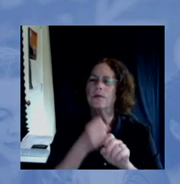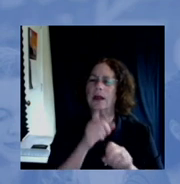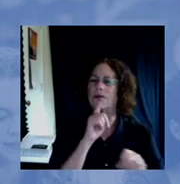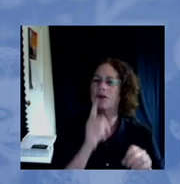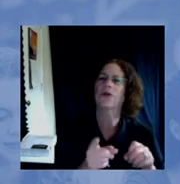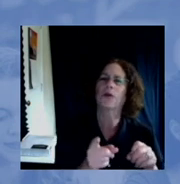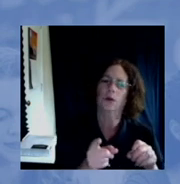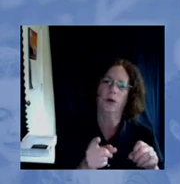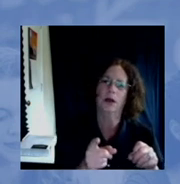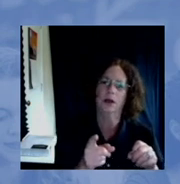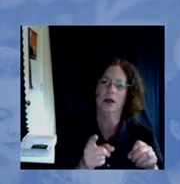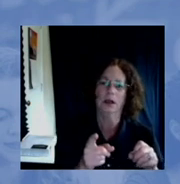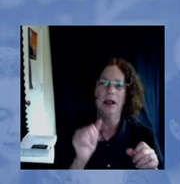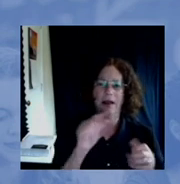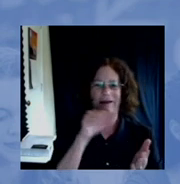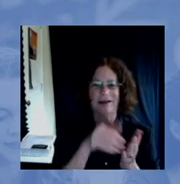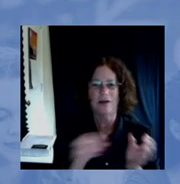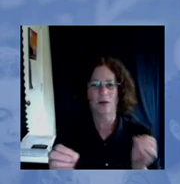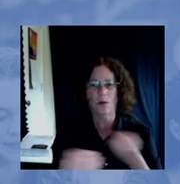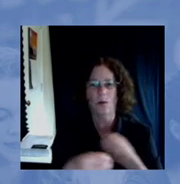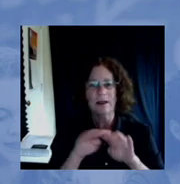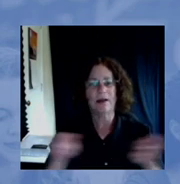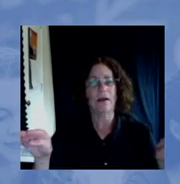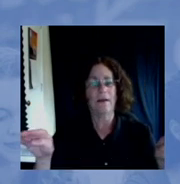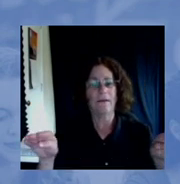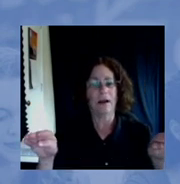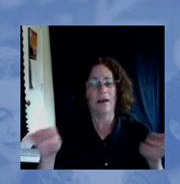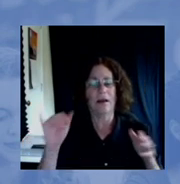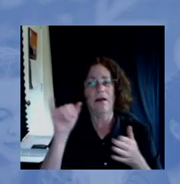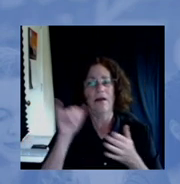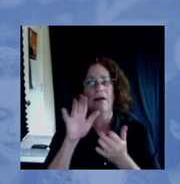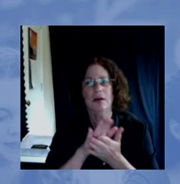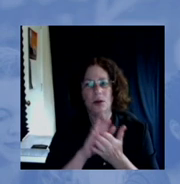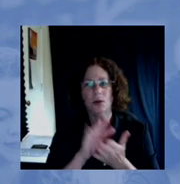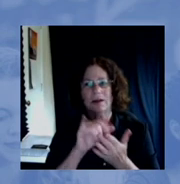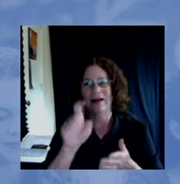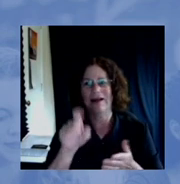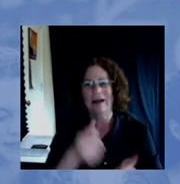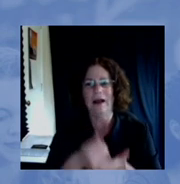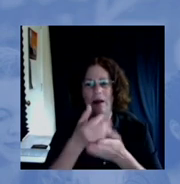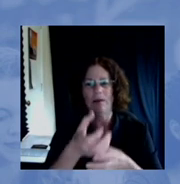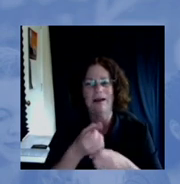OF CENTRAL OFFICE LEVEL THAT THE SCHOOLS THAT NEED HELP GET THE HELP THEY NEED AND THAT